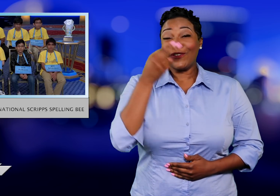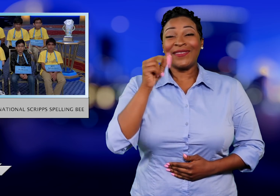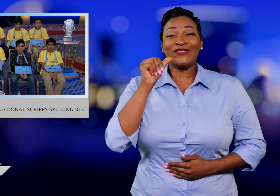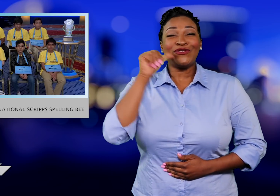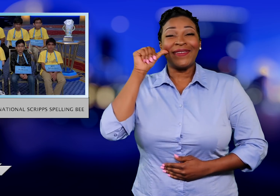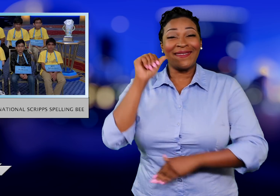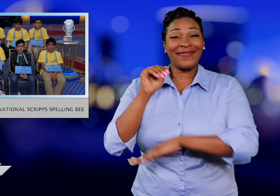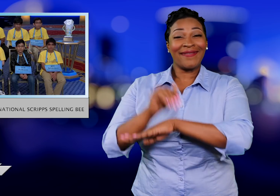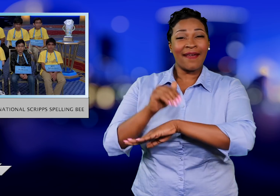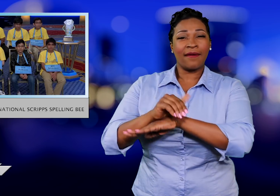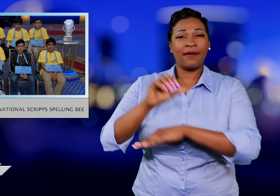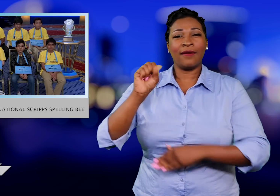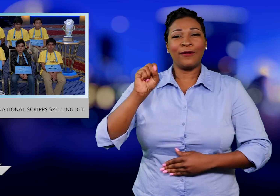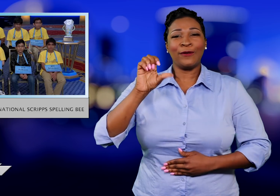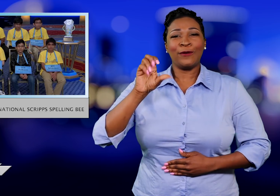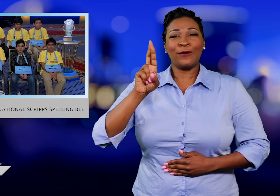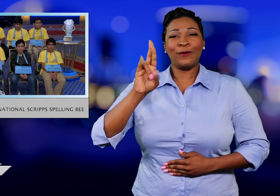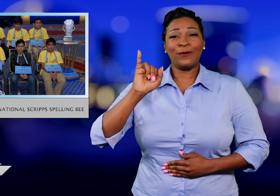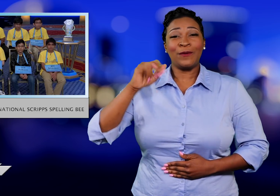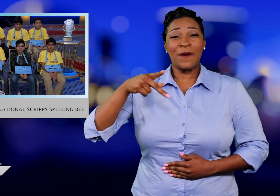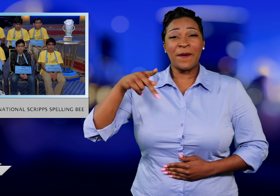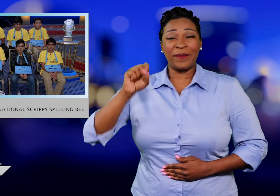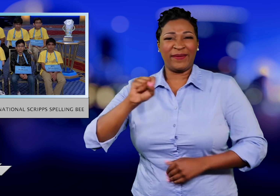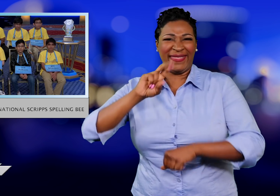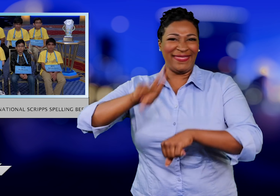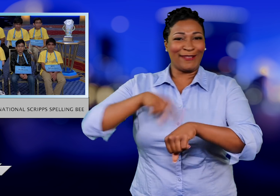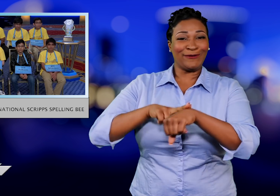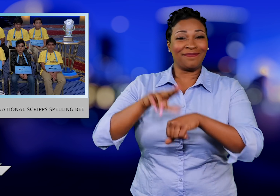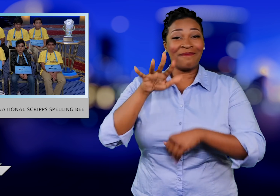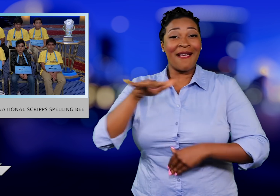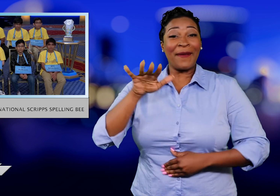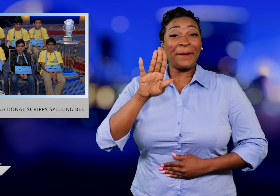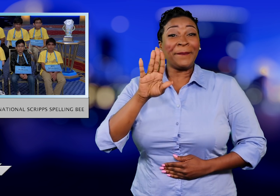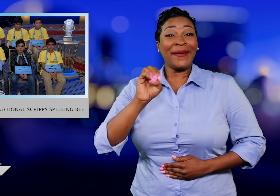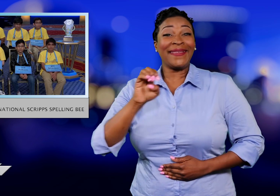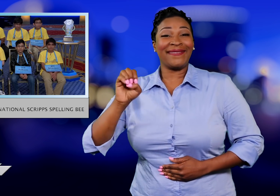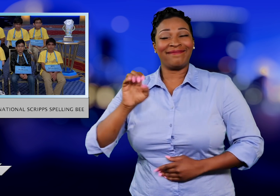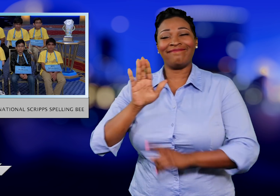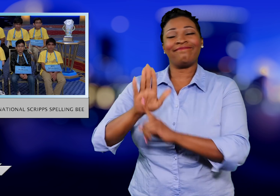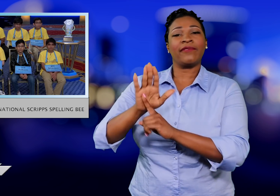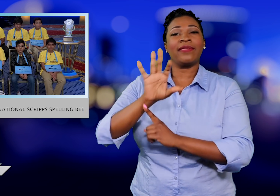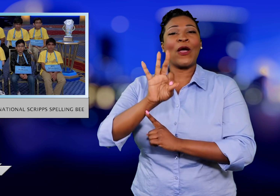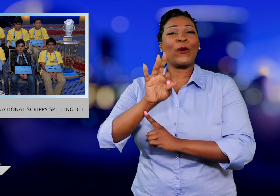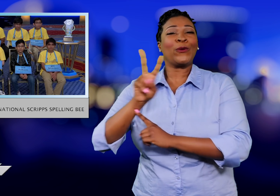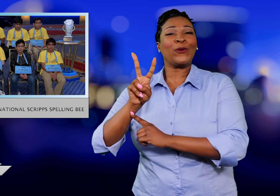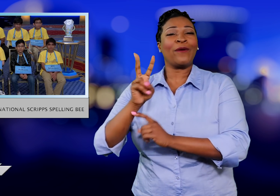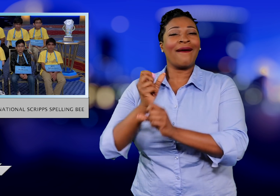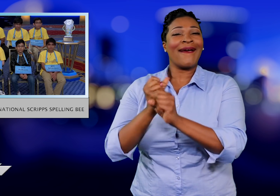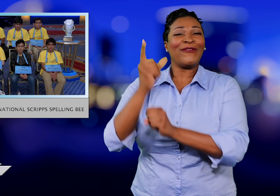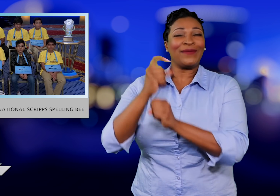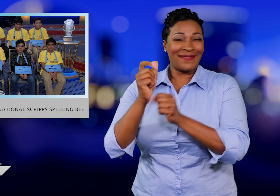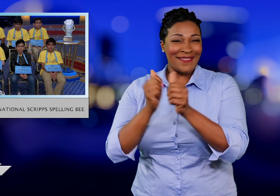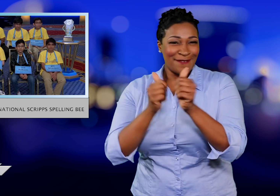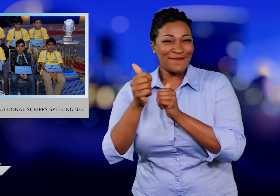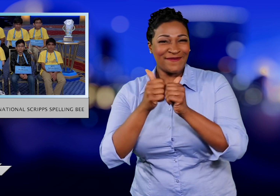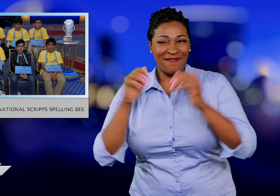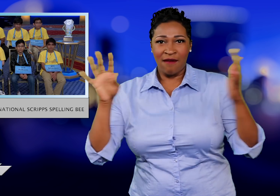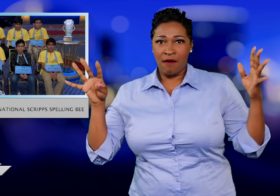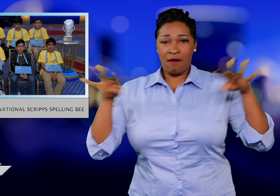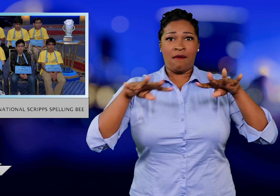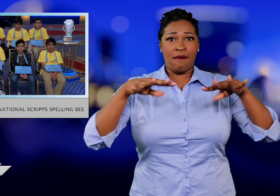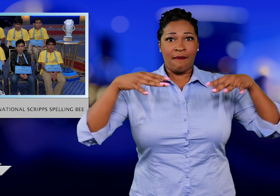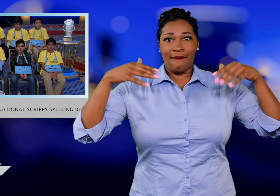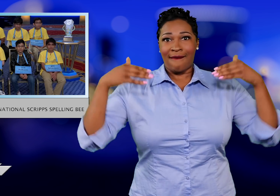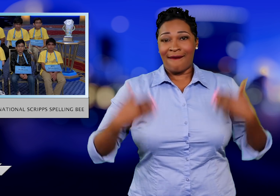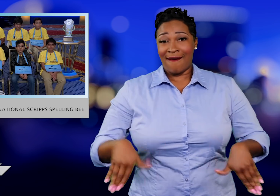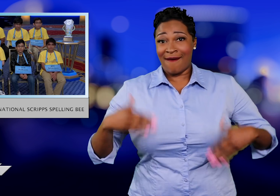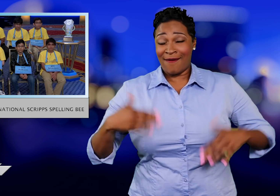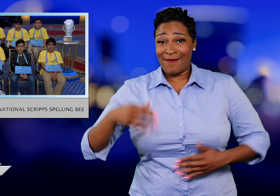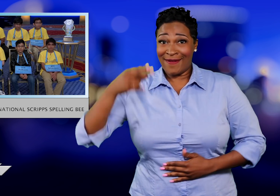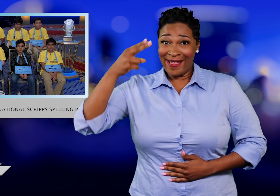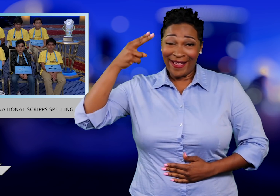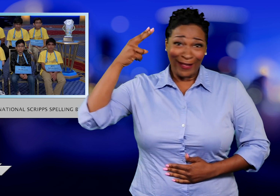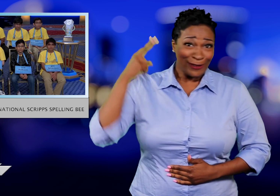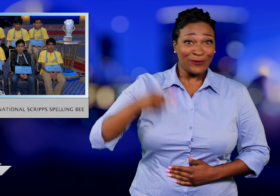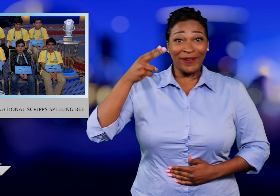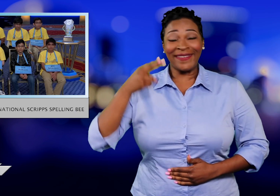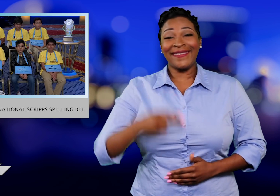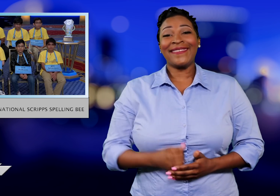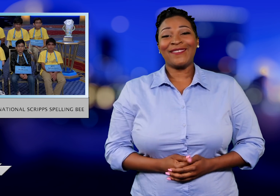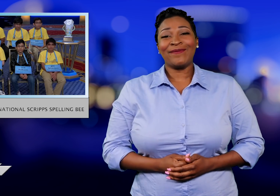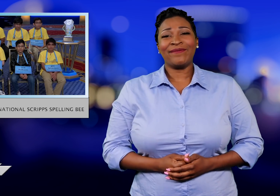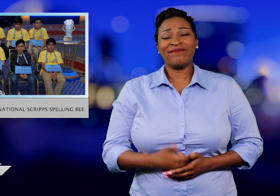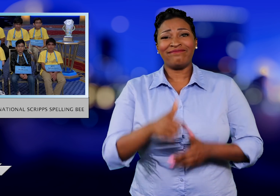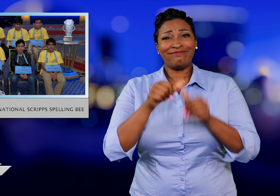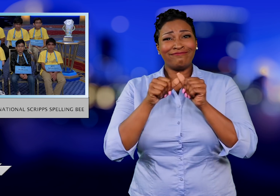History was made Thursday night at the 92nd Scripps national spelling bee.